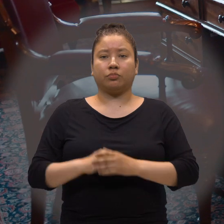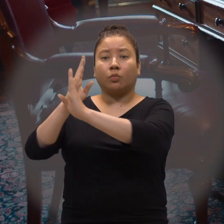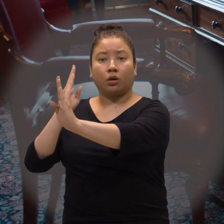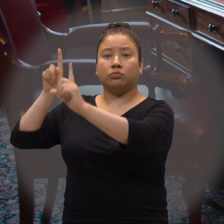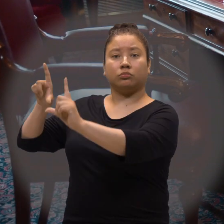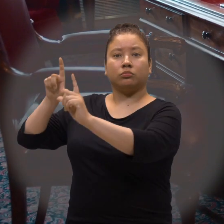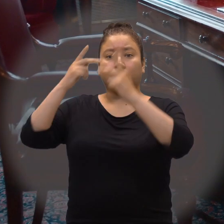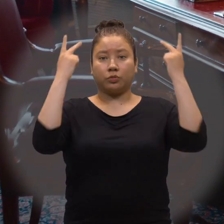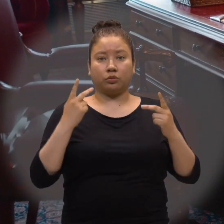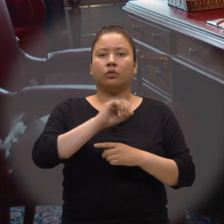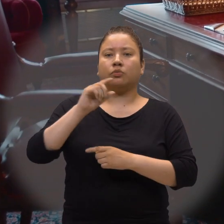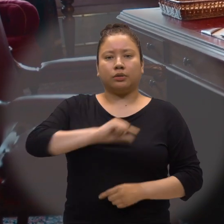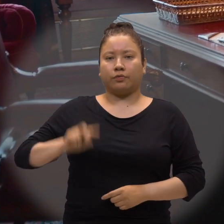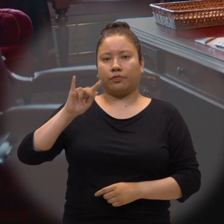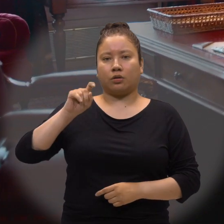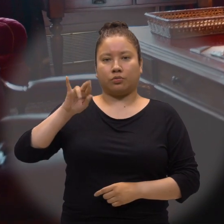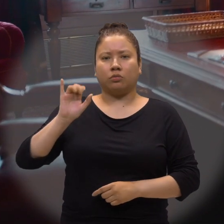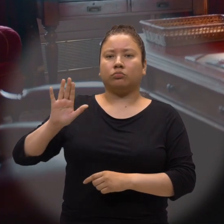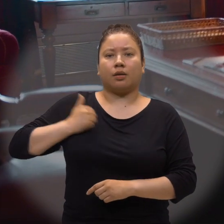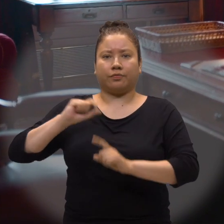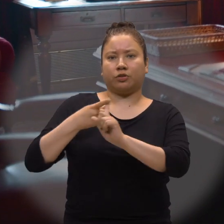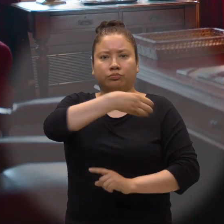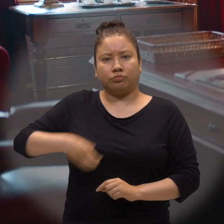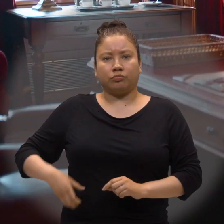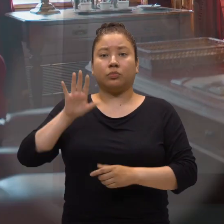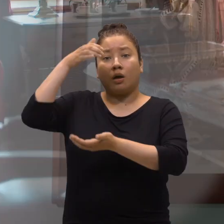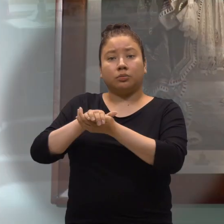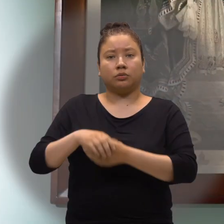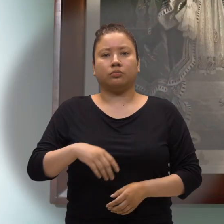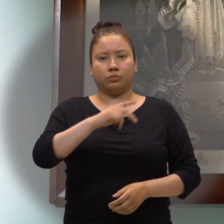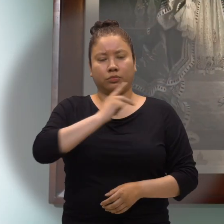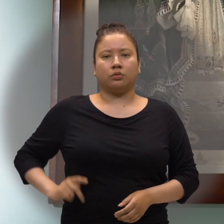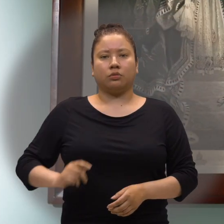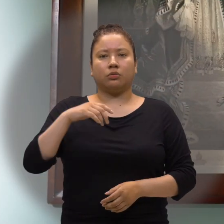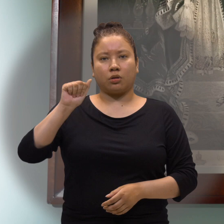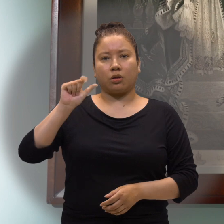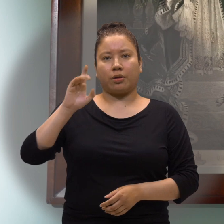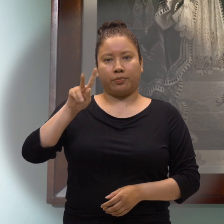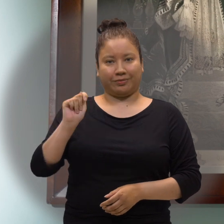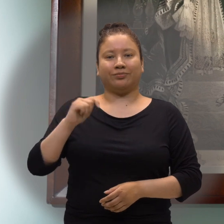On the wall, there are portraits of Queen Victoria, Canada’s first monarch, and her husband, Prince Albert.